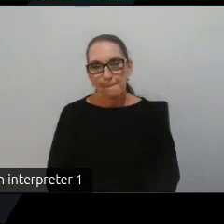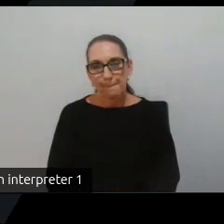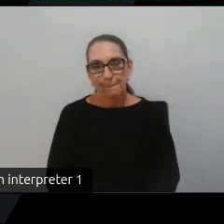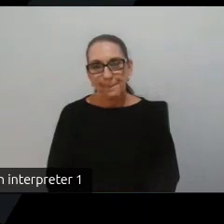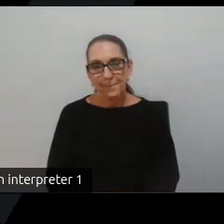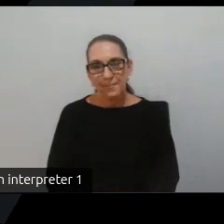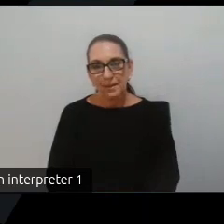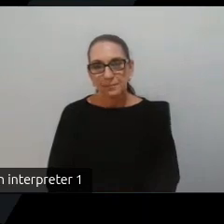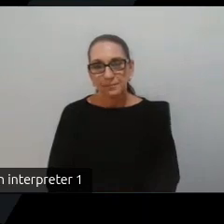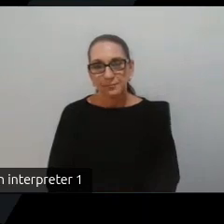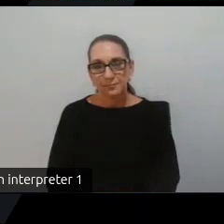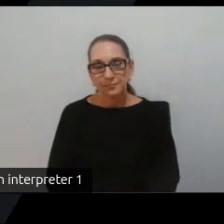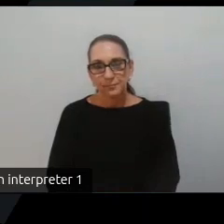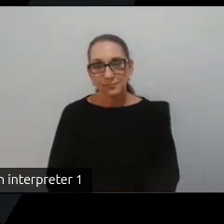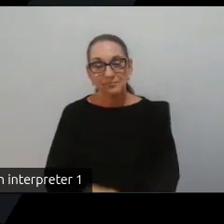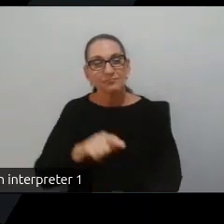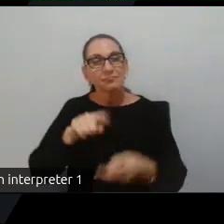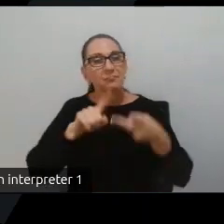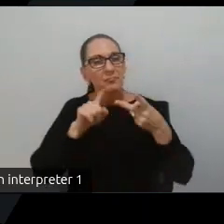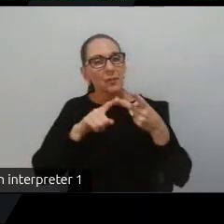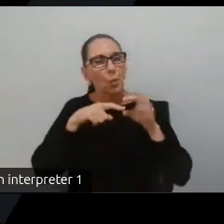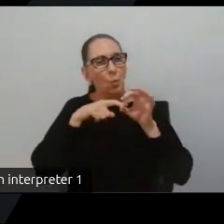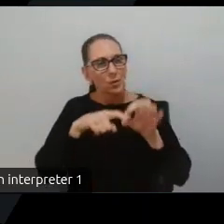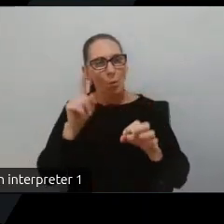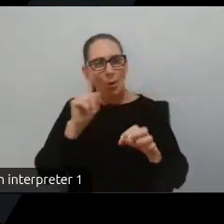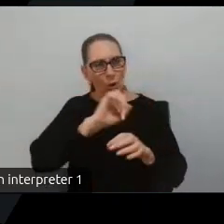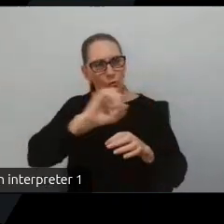Okay, so this poll is what is your role? Support worker,